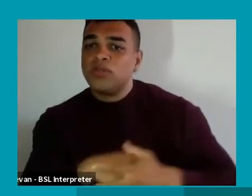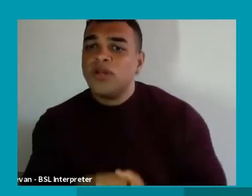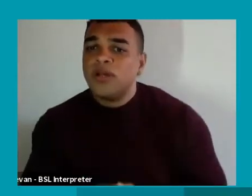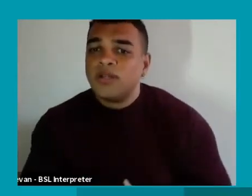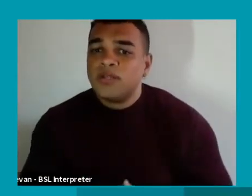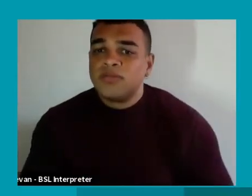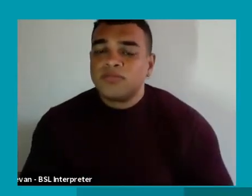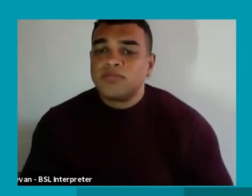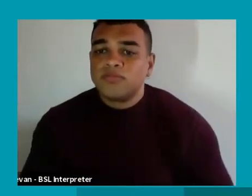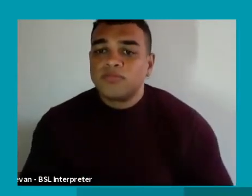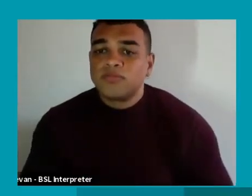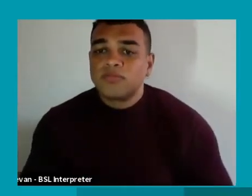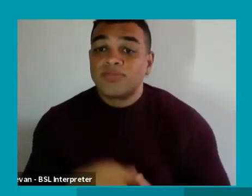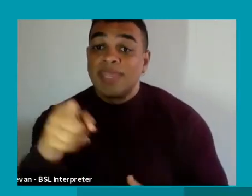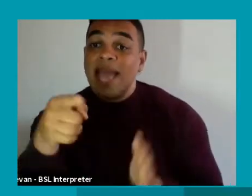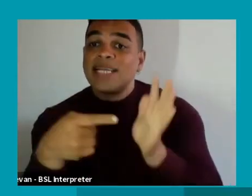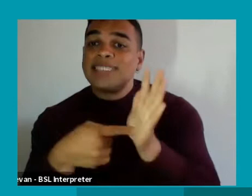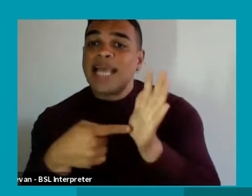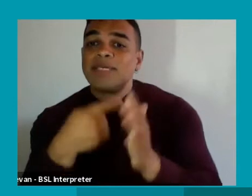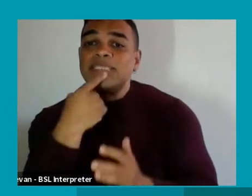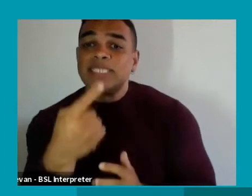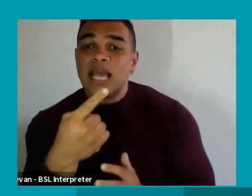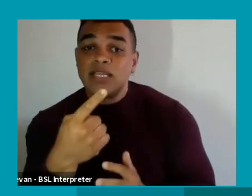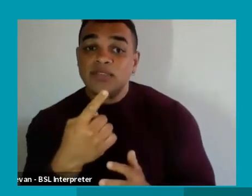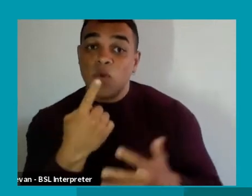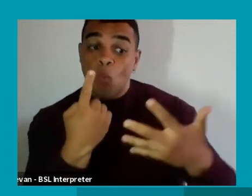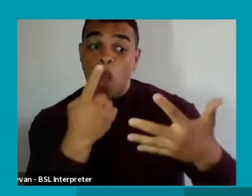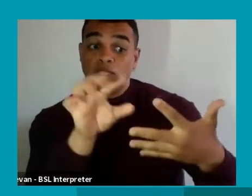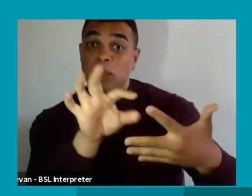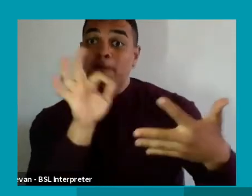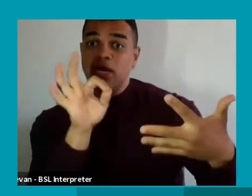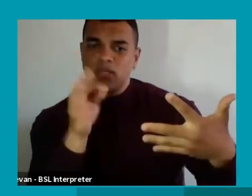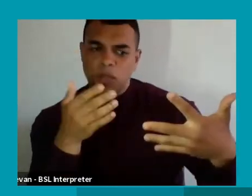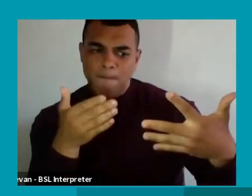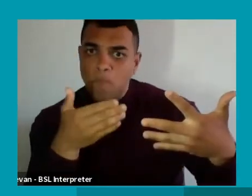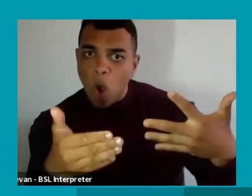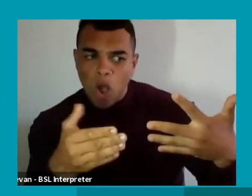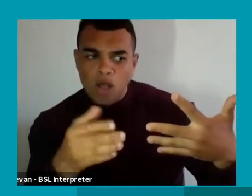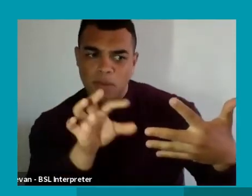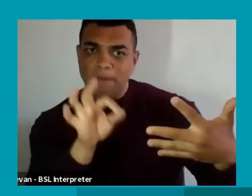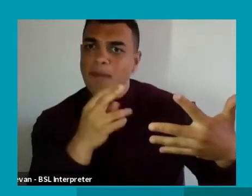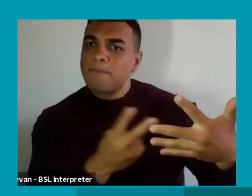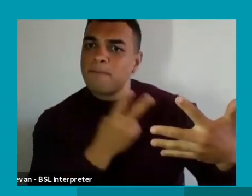So if more than one applies to, you can choose that. And if you can see two polls, please just answer the first one.